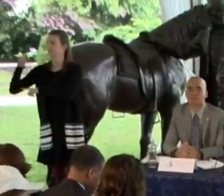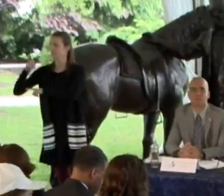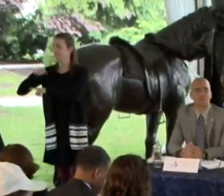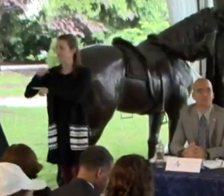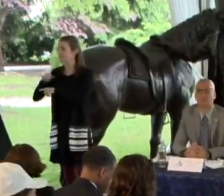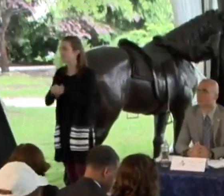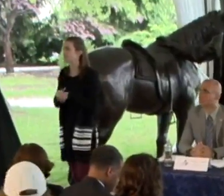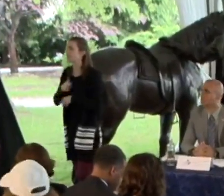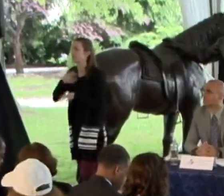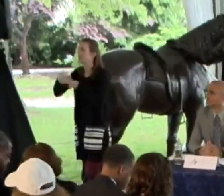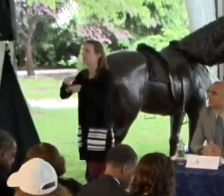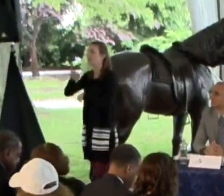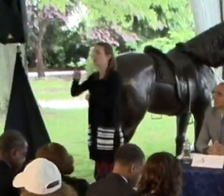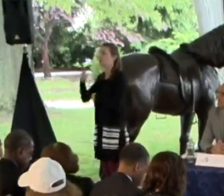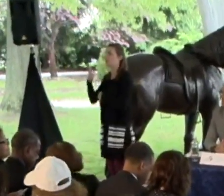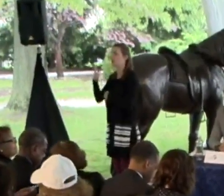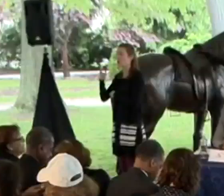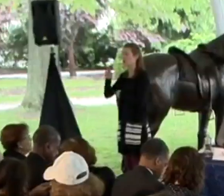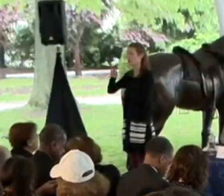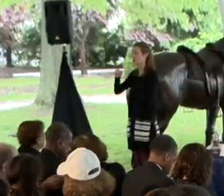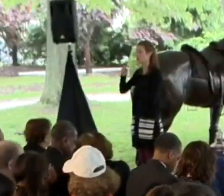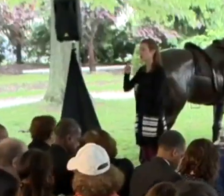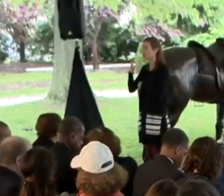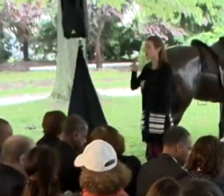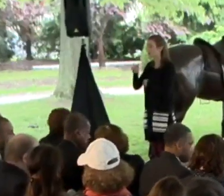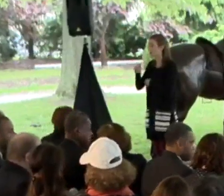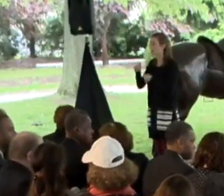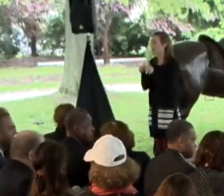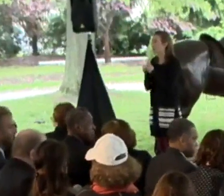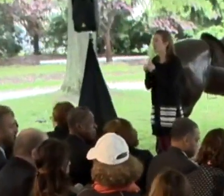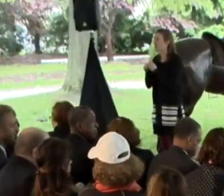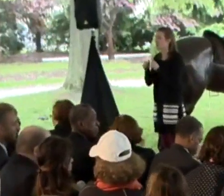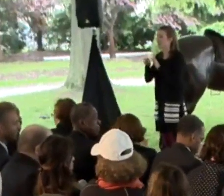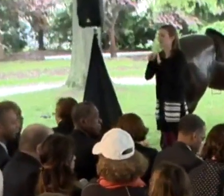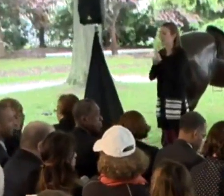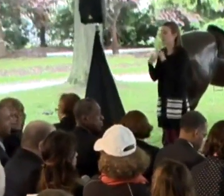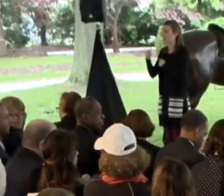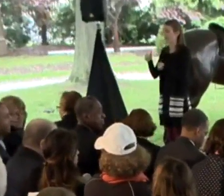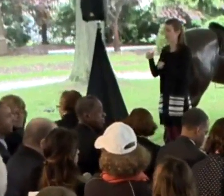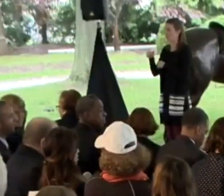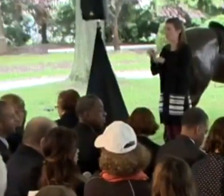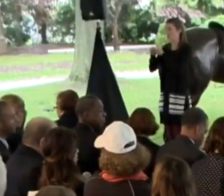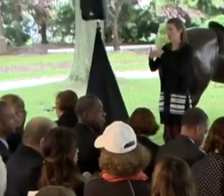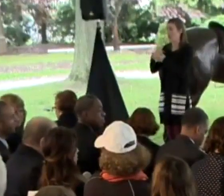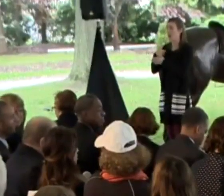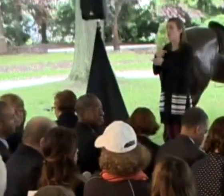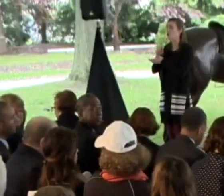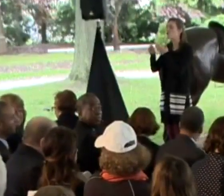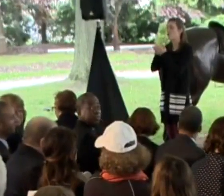YES? IF YOU COULD JUST STATE YOUR NAME AND WHERE YOU LIVE AND YOUR